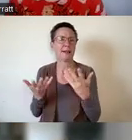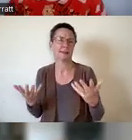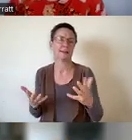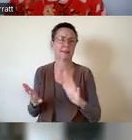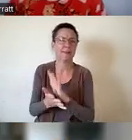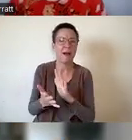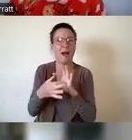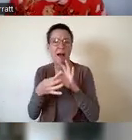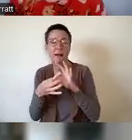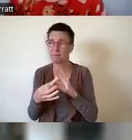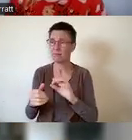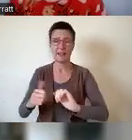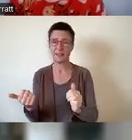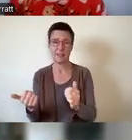then absolutely fine to do that.